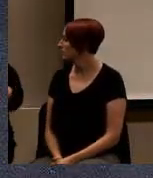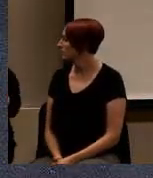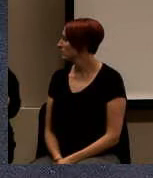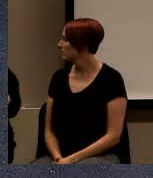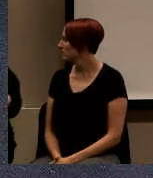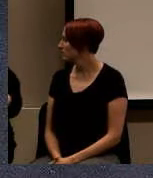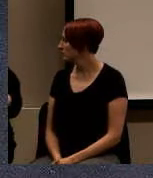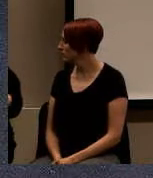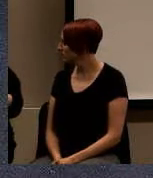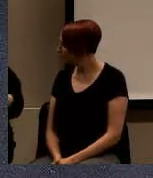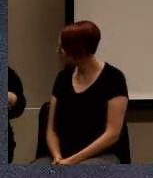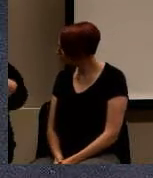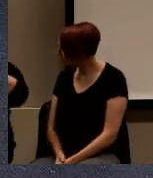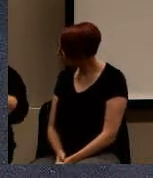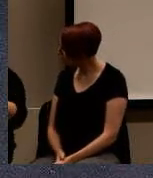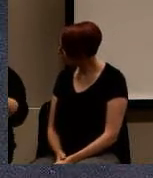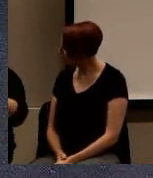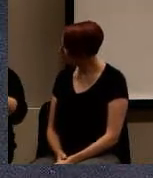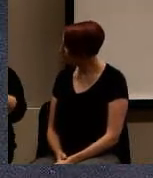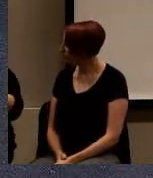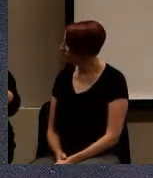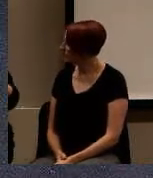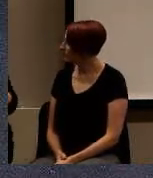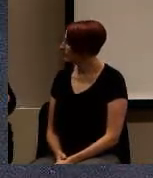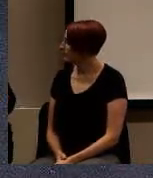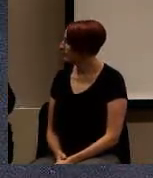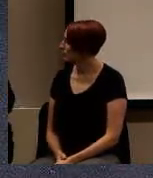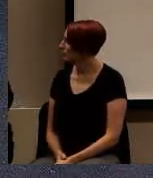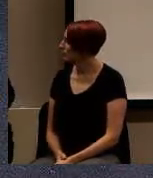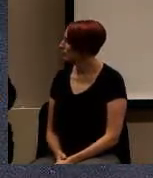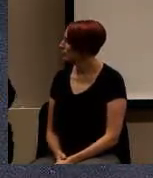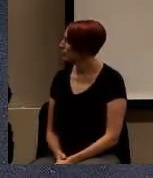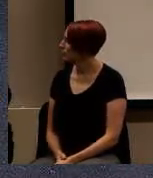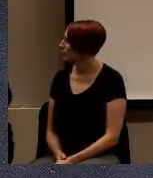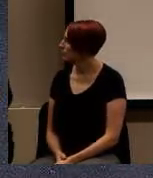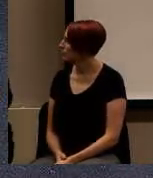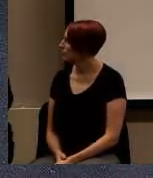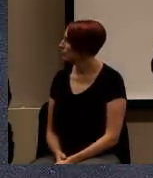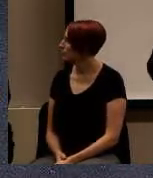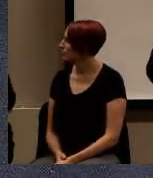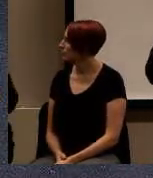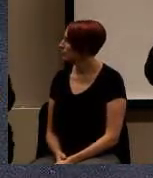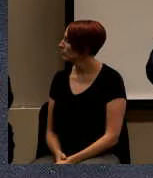and talk about what are the rules of the road, not just from the perspective what are the state's